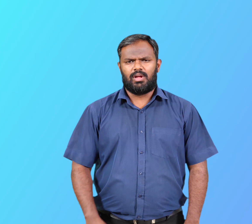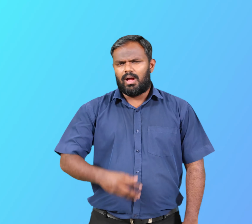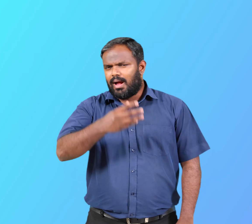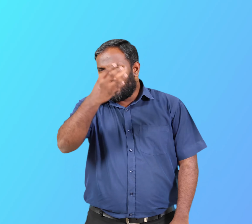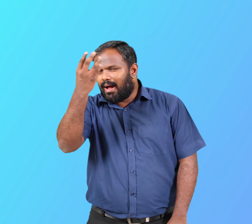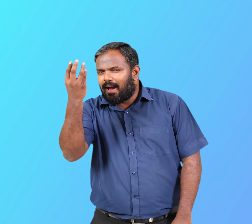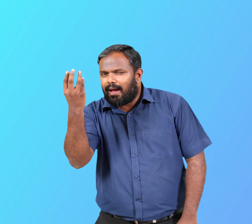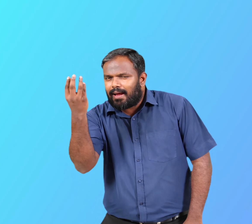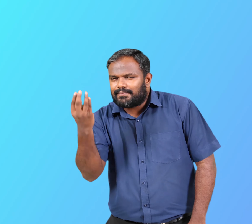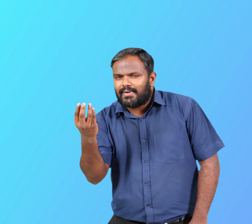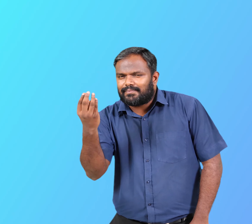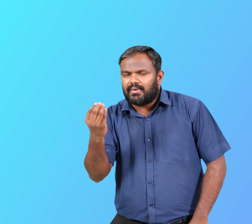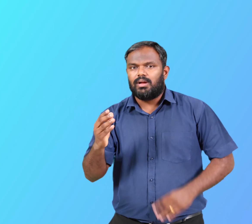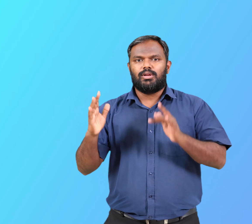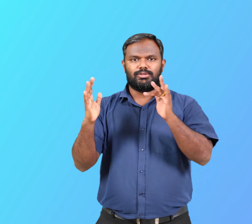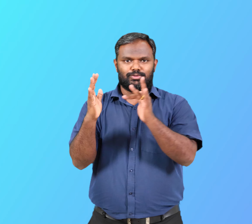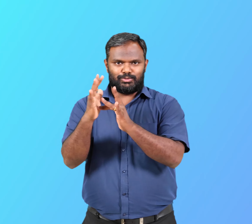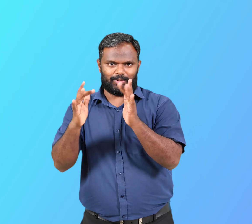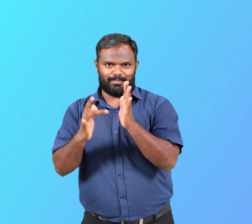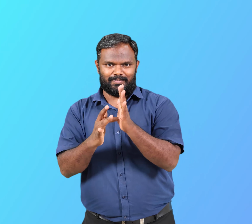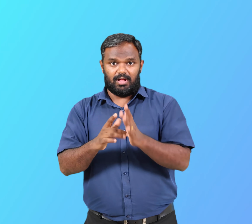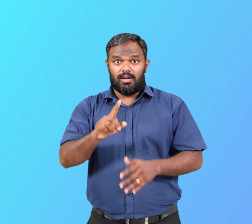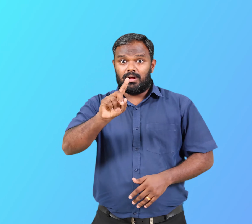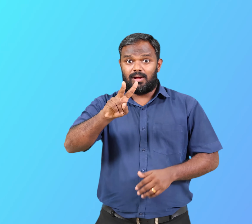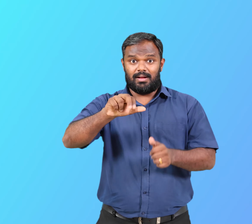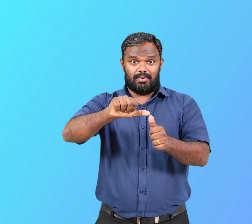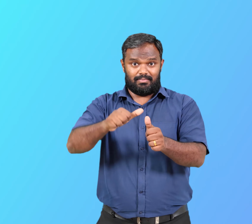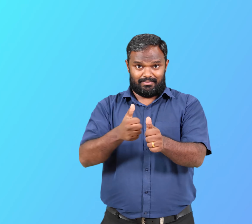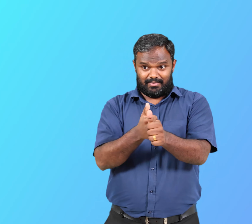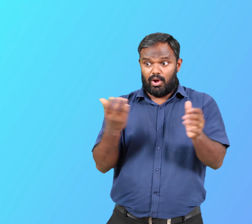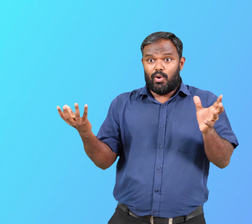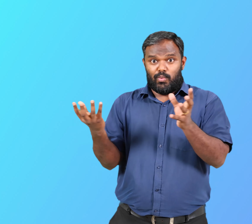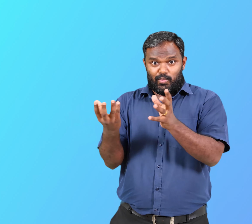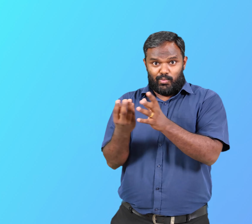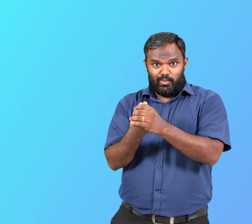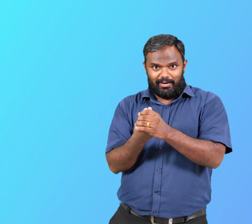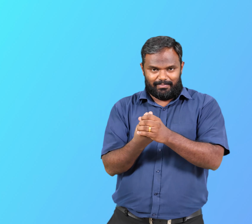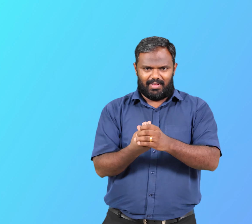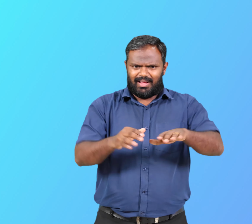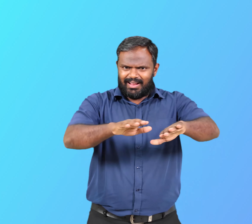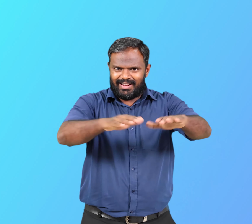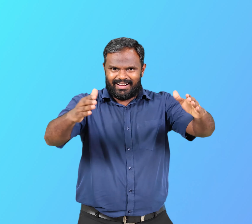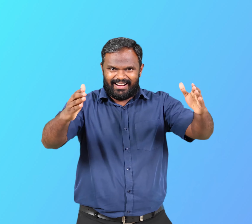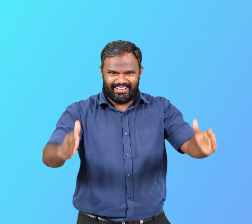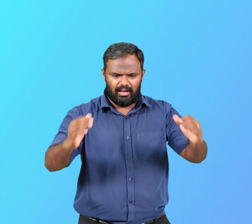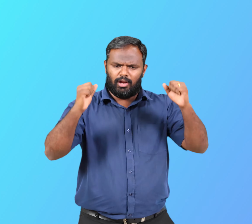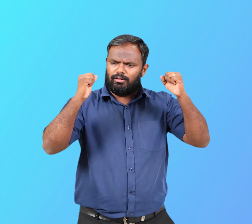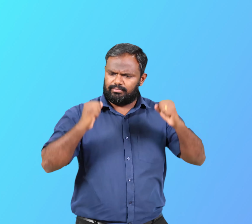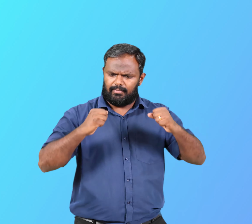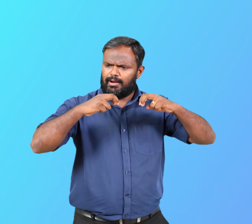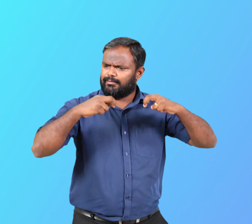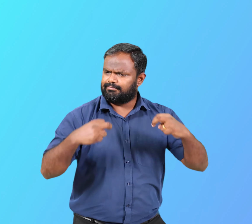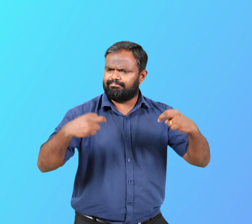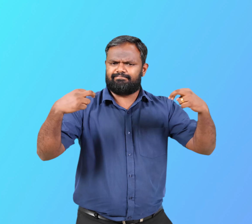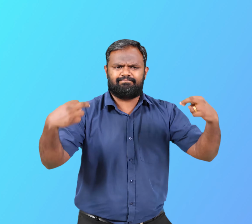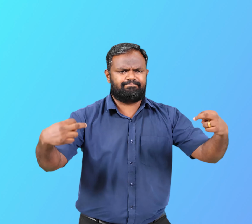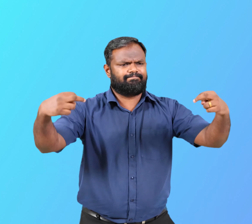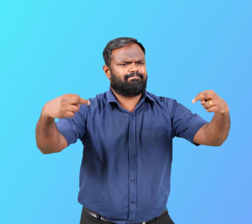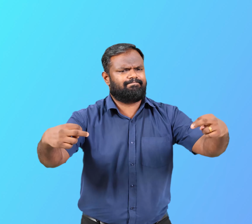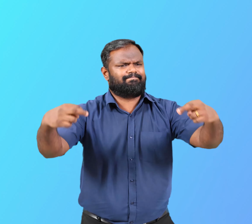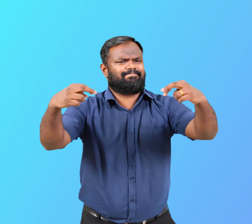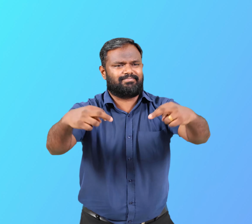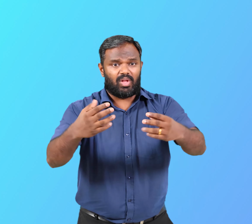In the evening Jesus was at the table with his twelve followers.